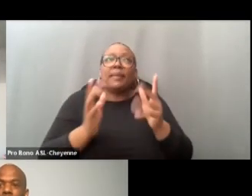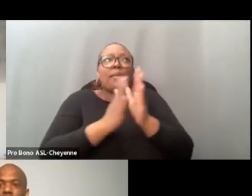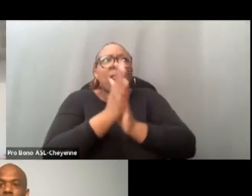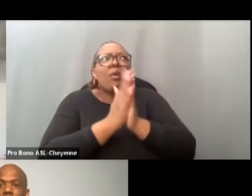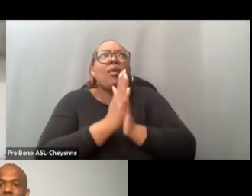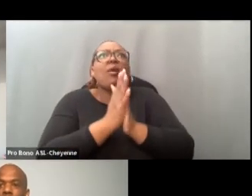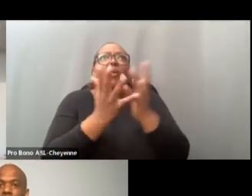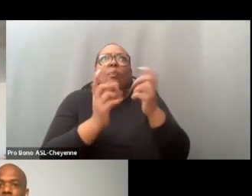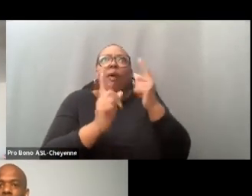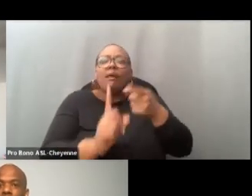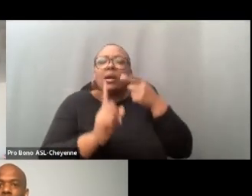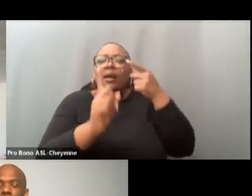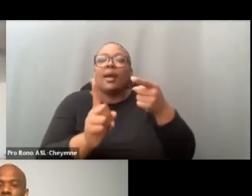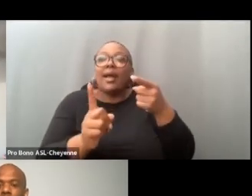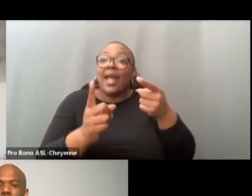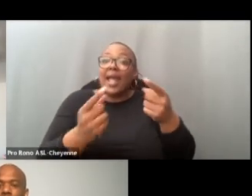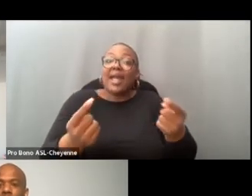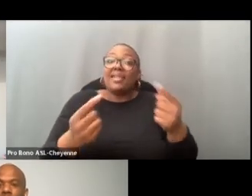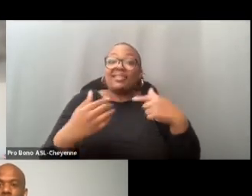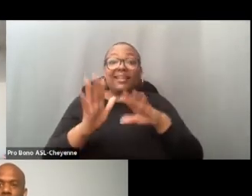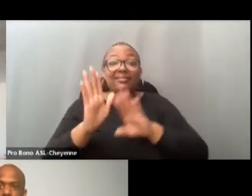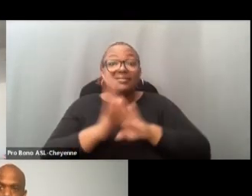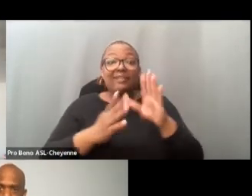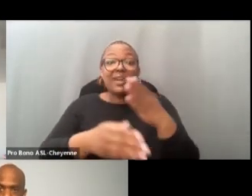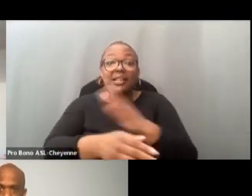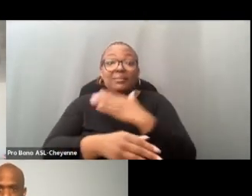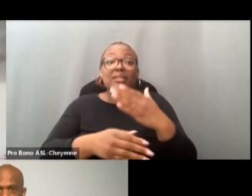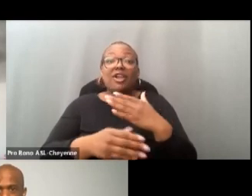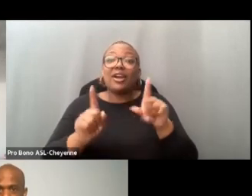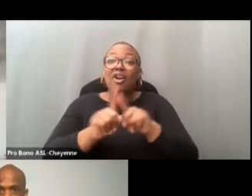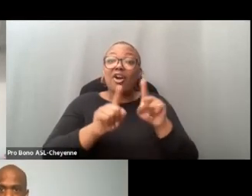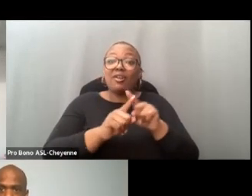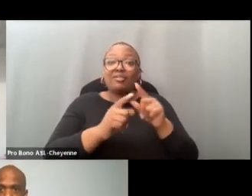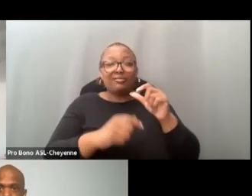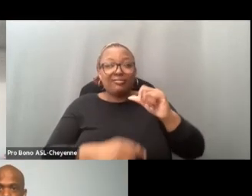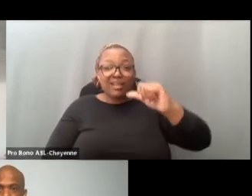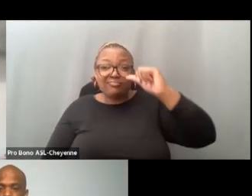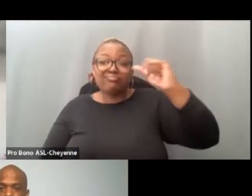And they come out in songs and they also exhort their politicians in songs.